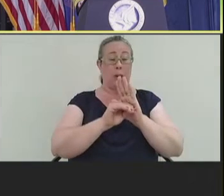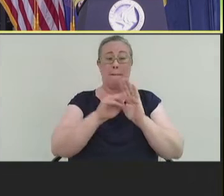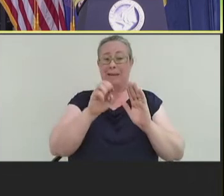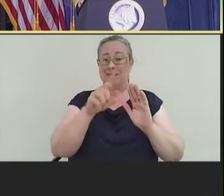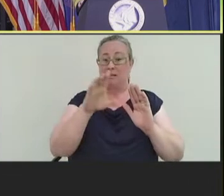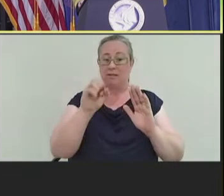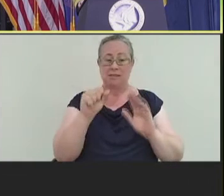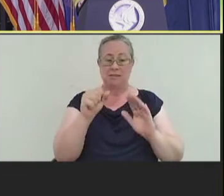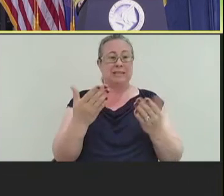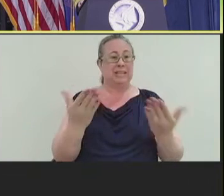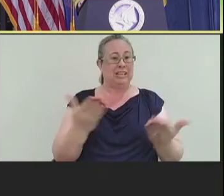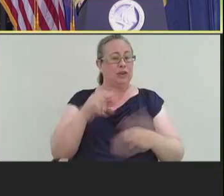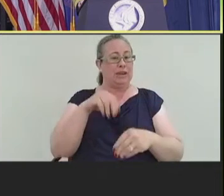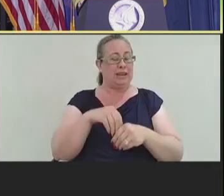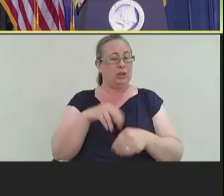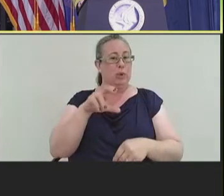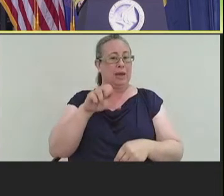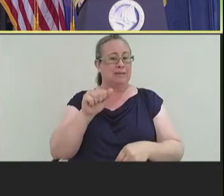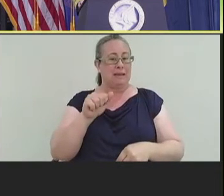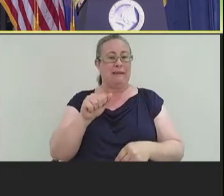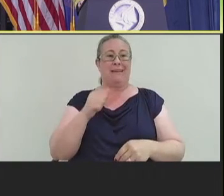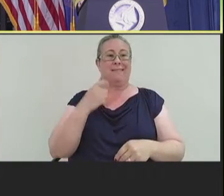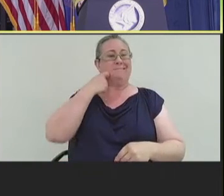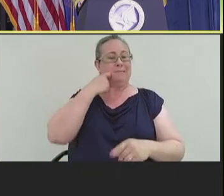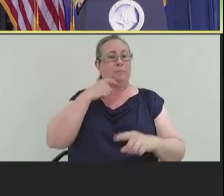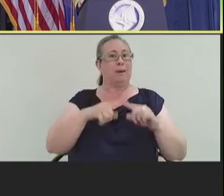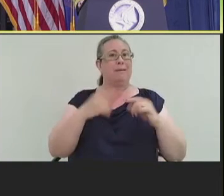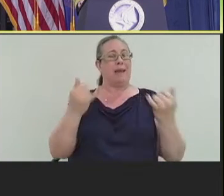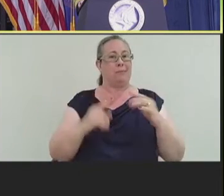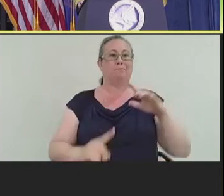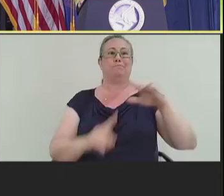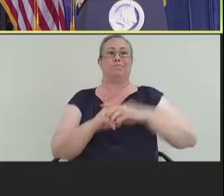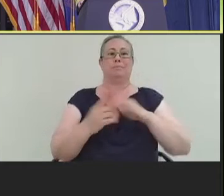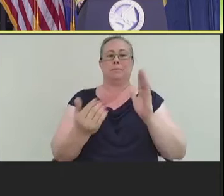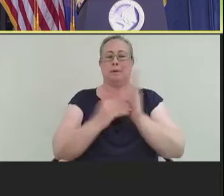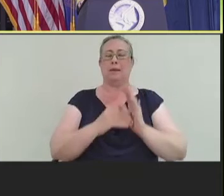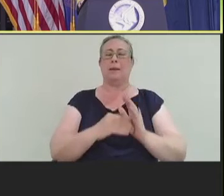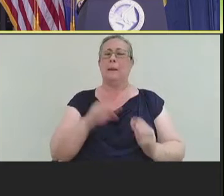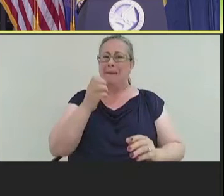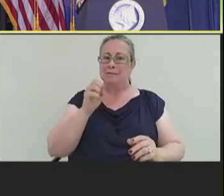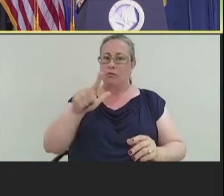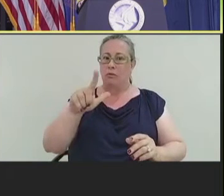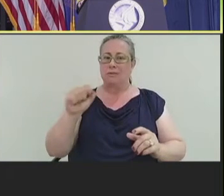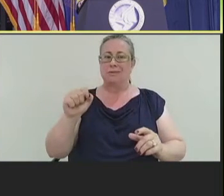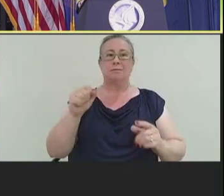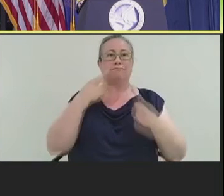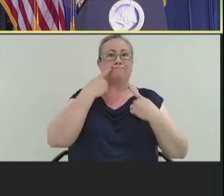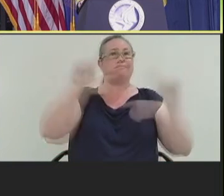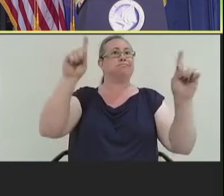are with outbreaks of measles. Measles was declared eliminated from the United States